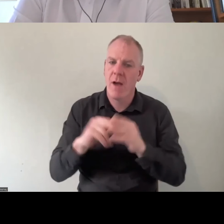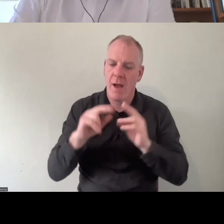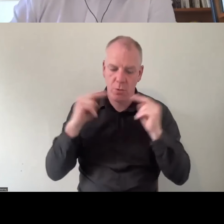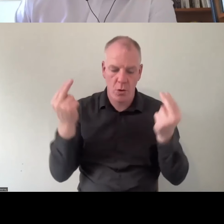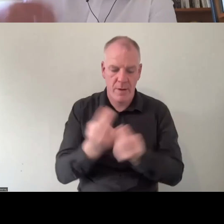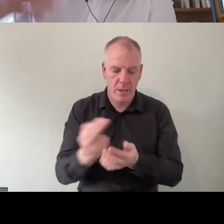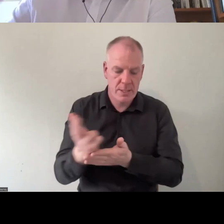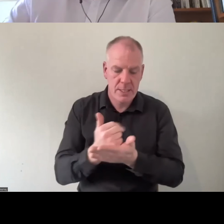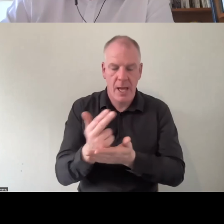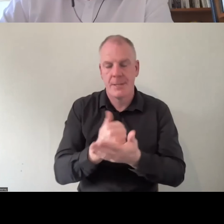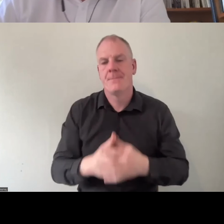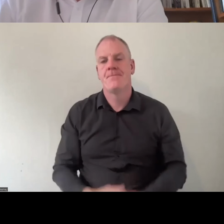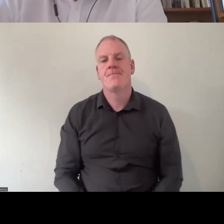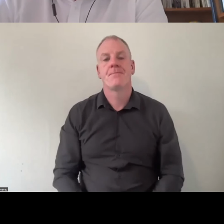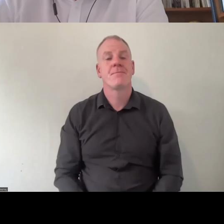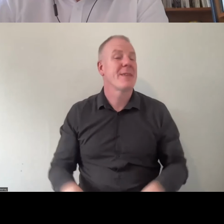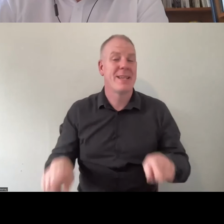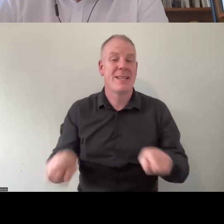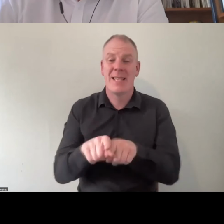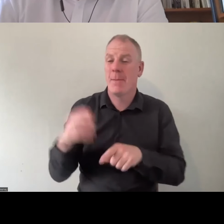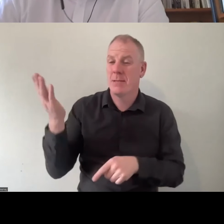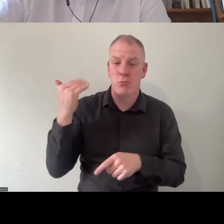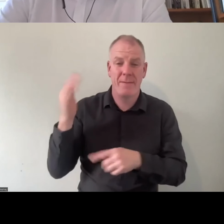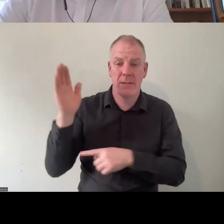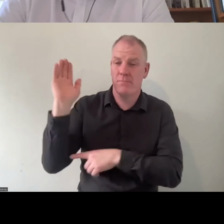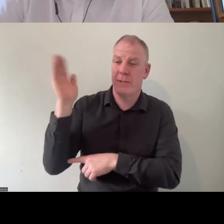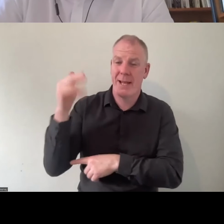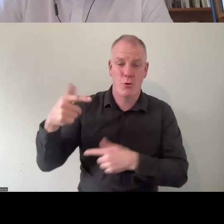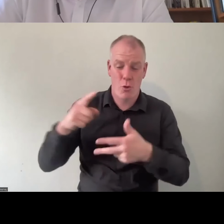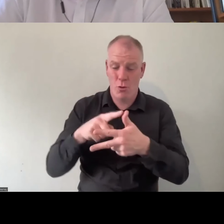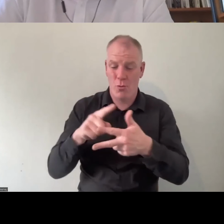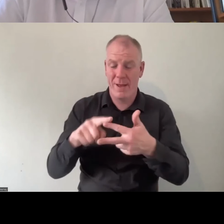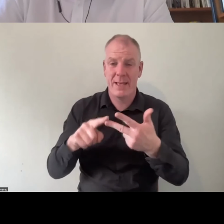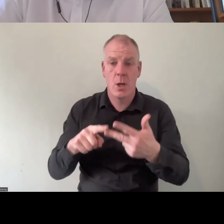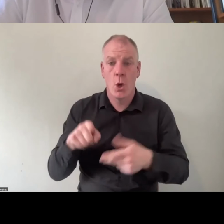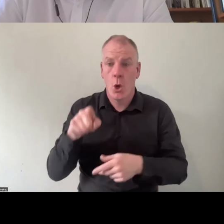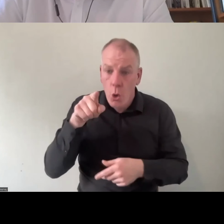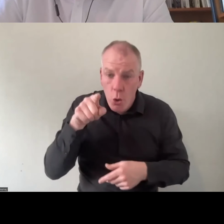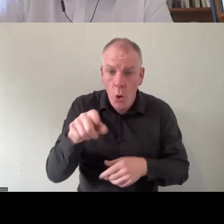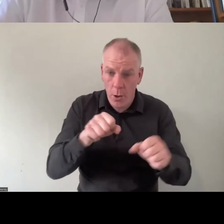As the previous speakers have said, by making your services, your websites accessible